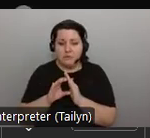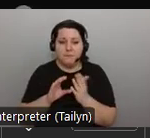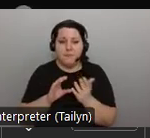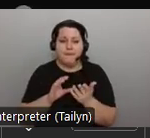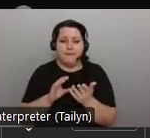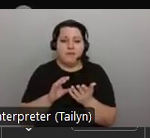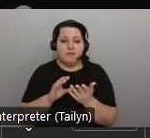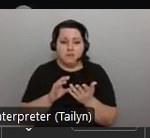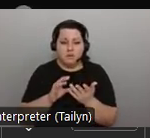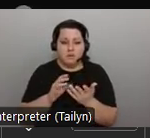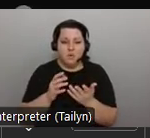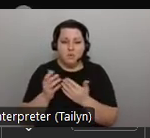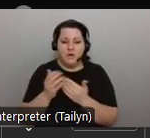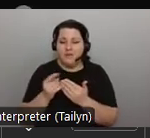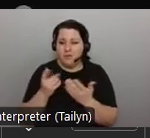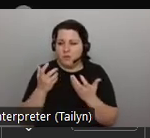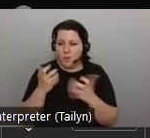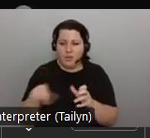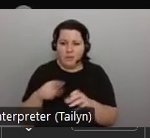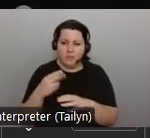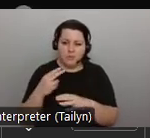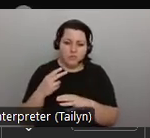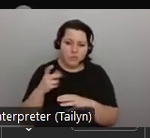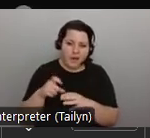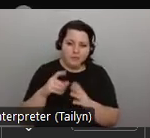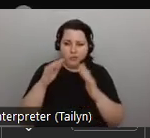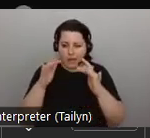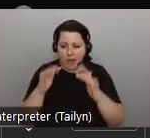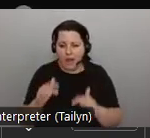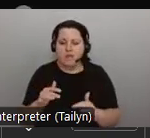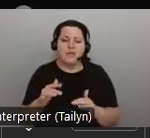going to skip that image. So anything that we don't want users to have to move